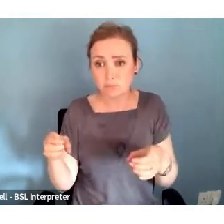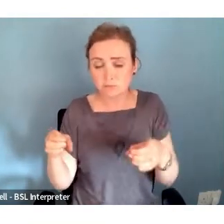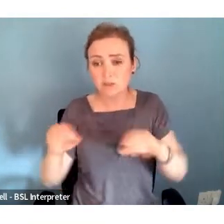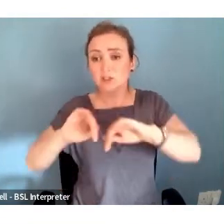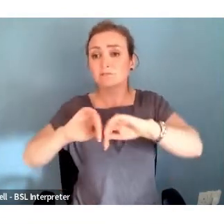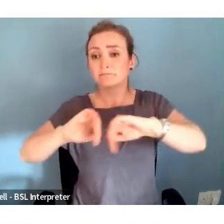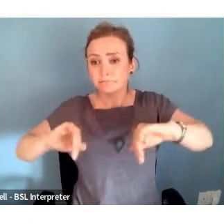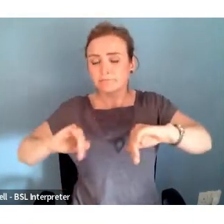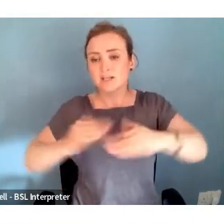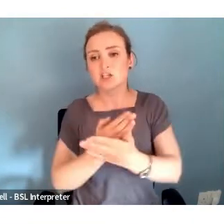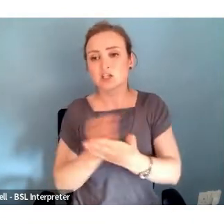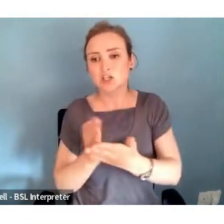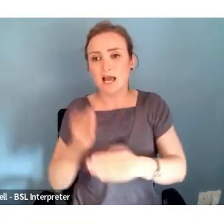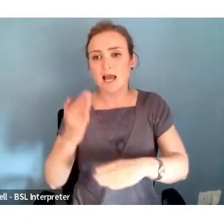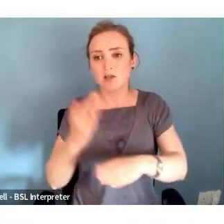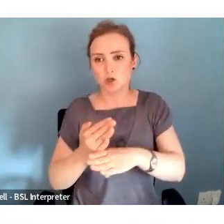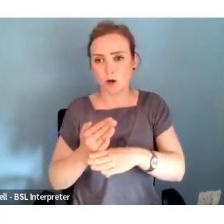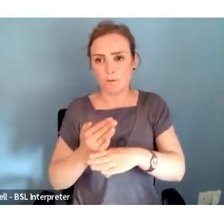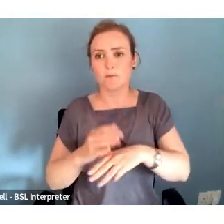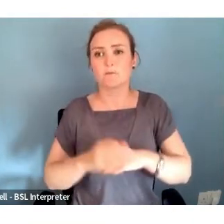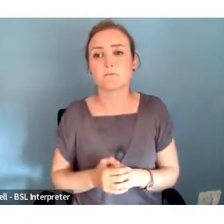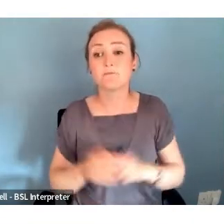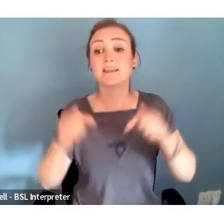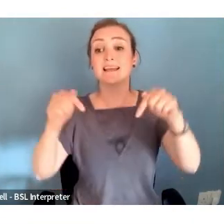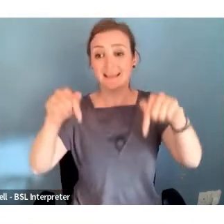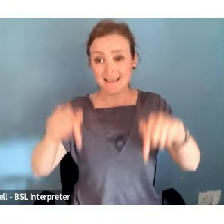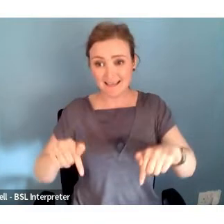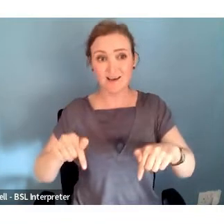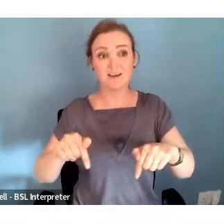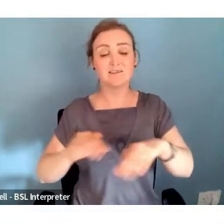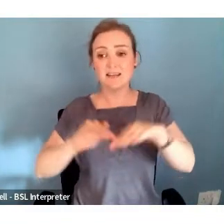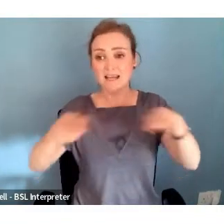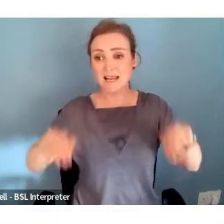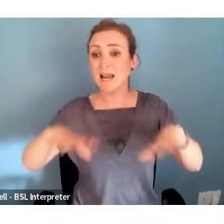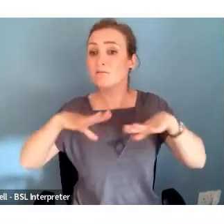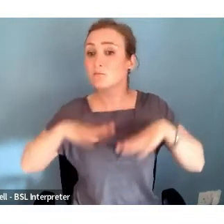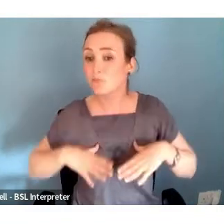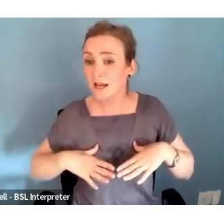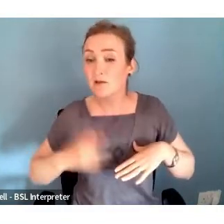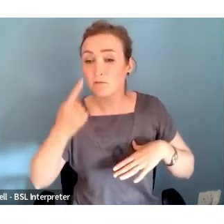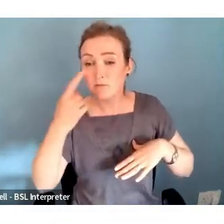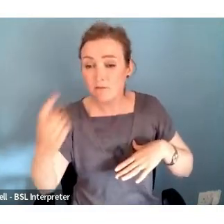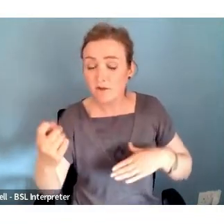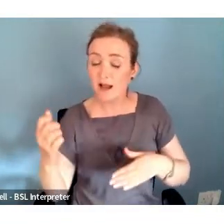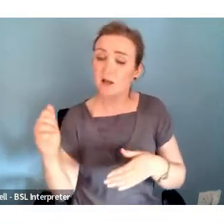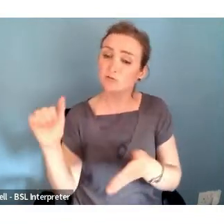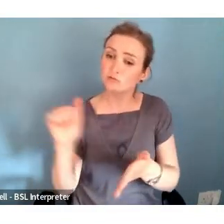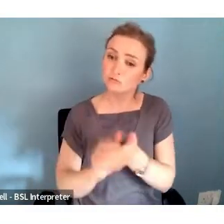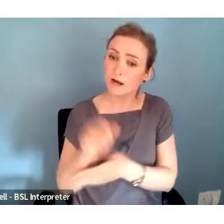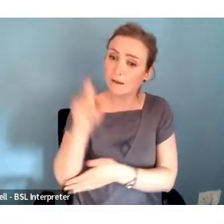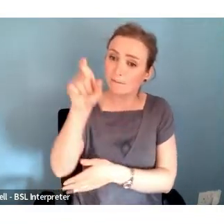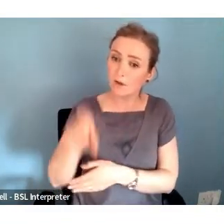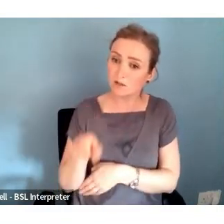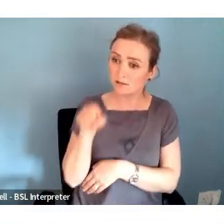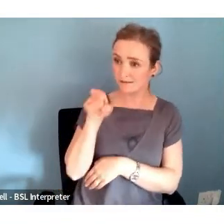find the right person for the job then talk about hours. If the right person for the job only wants to work 25 hours